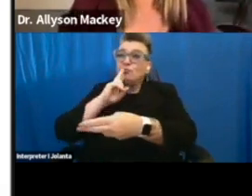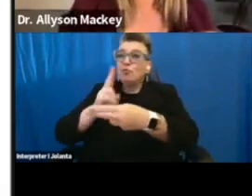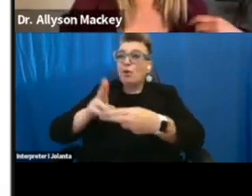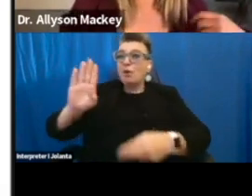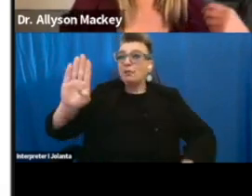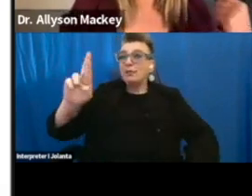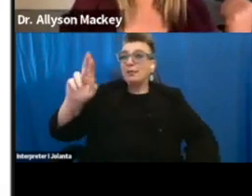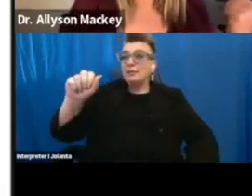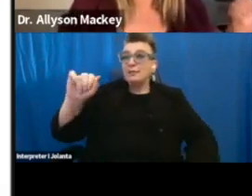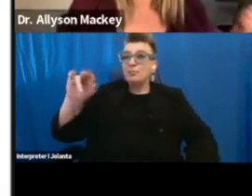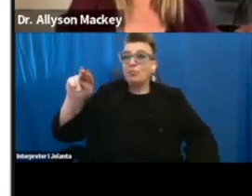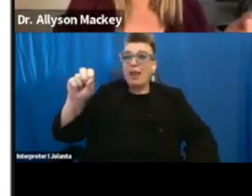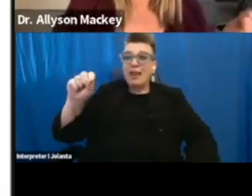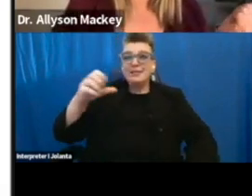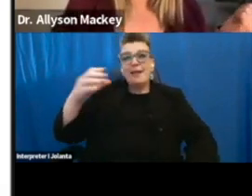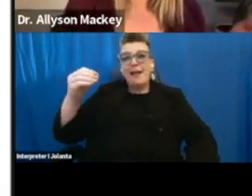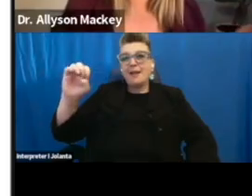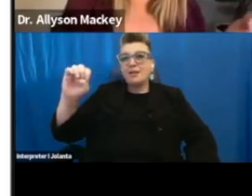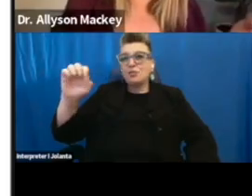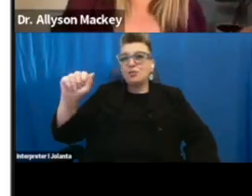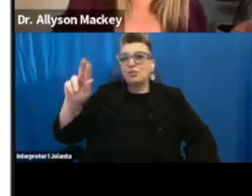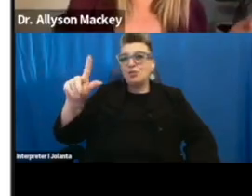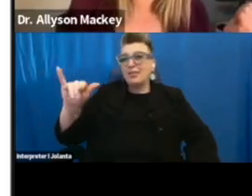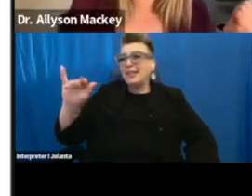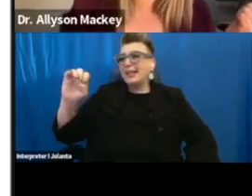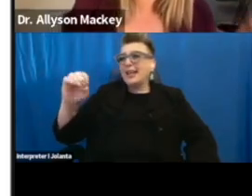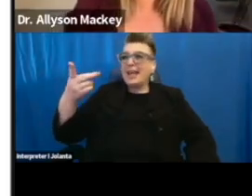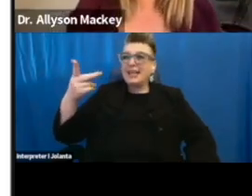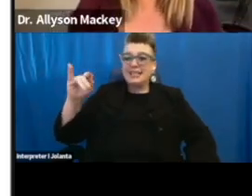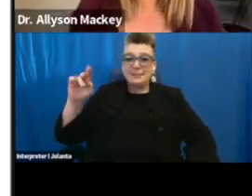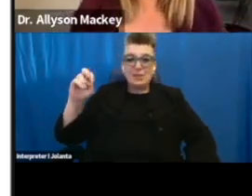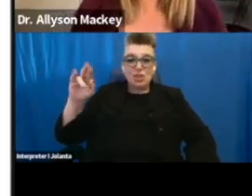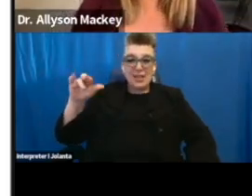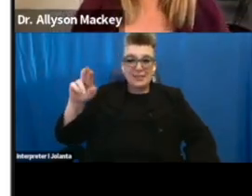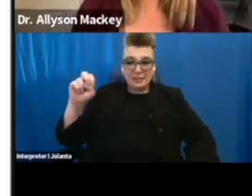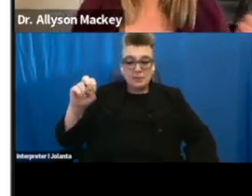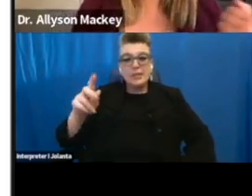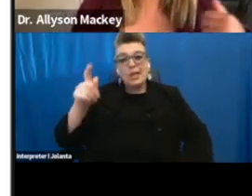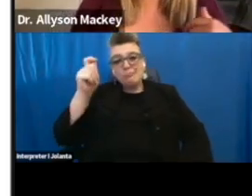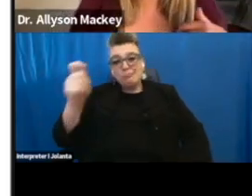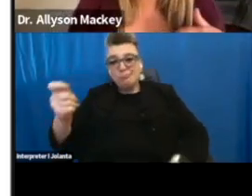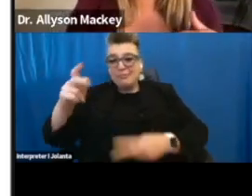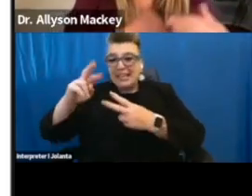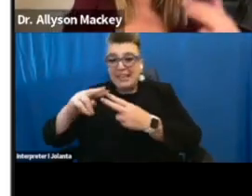that were randomly assigned to either receive a program called parent child plus where they get